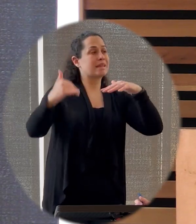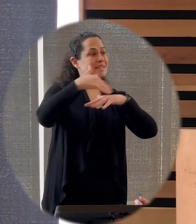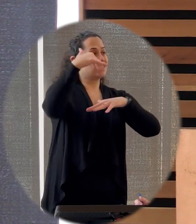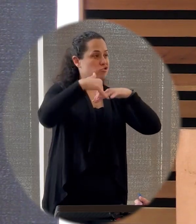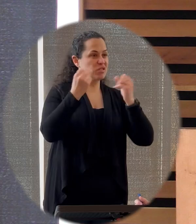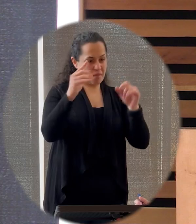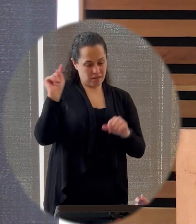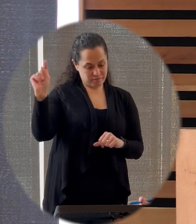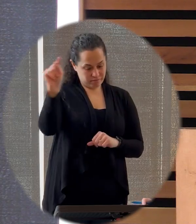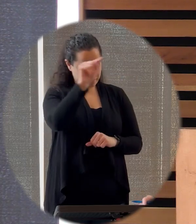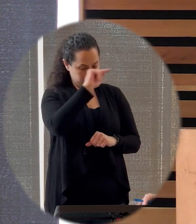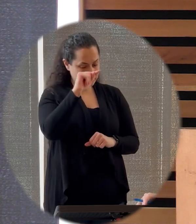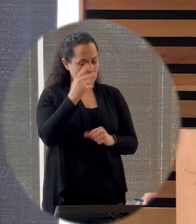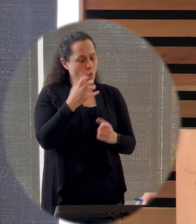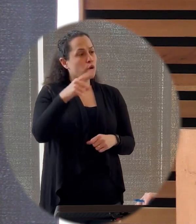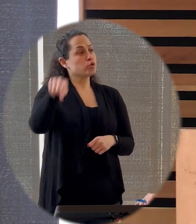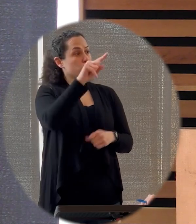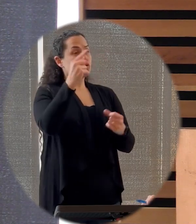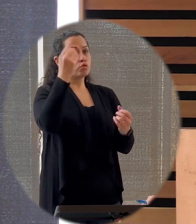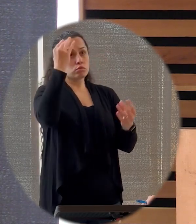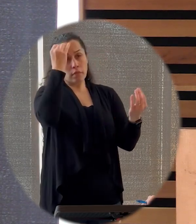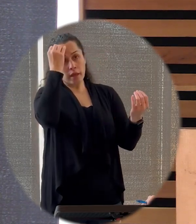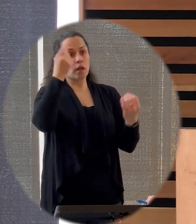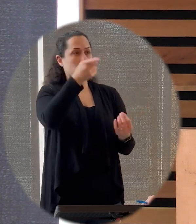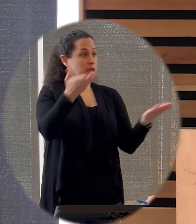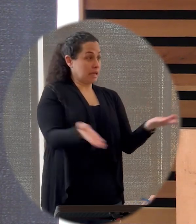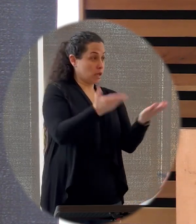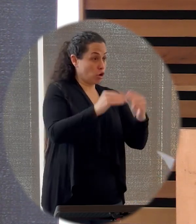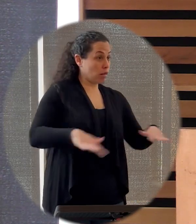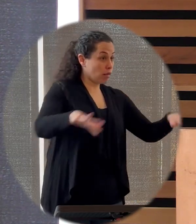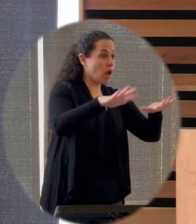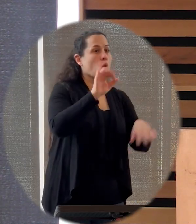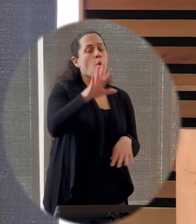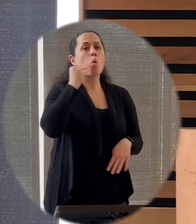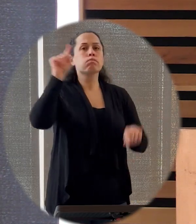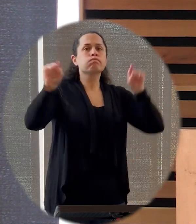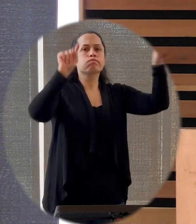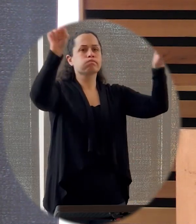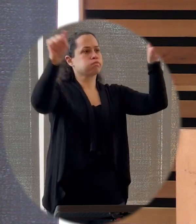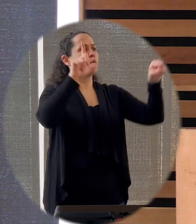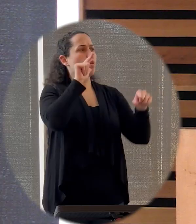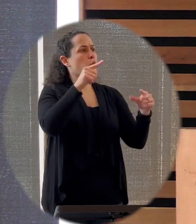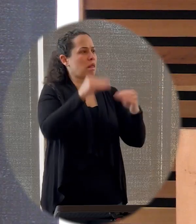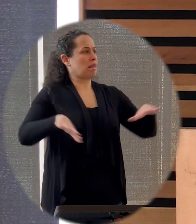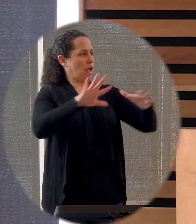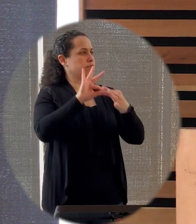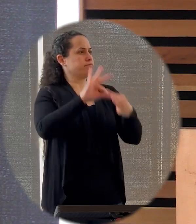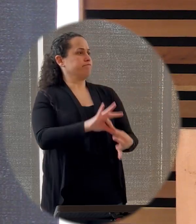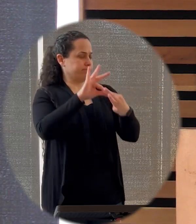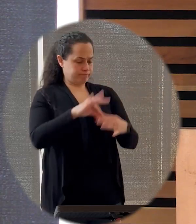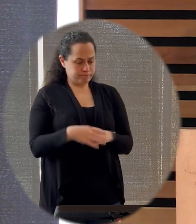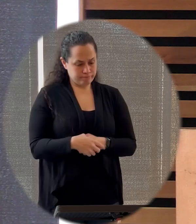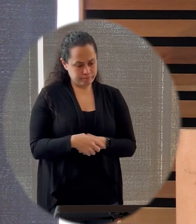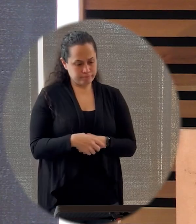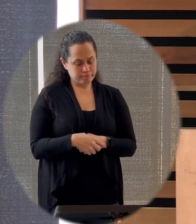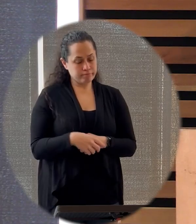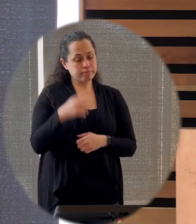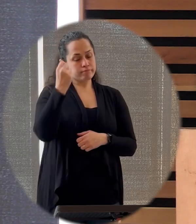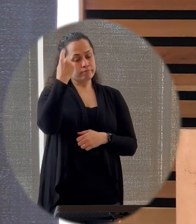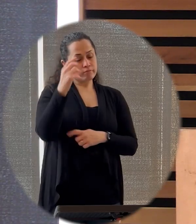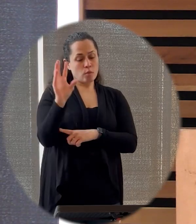you're joining us from today, in this room, or online at home. A bit more about The Walrus.